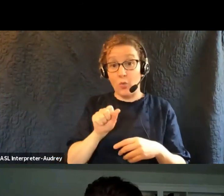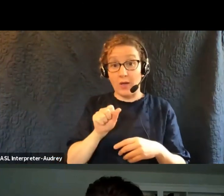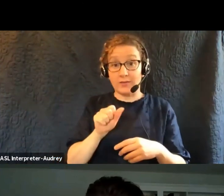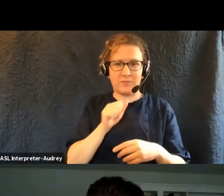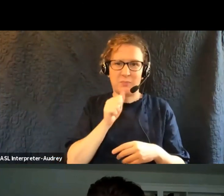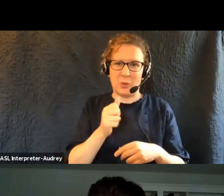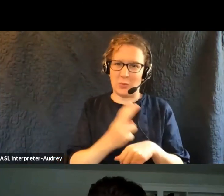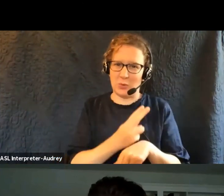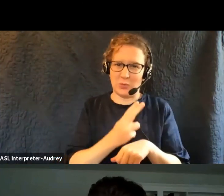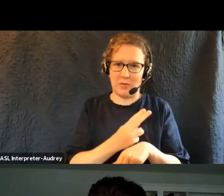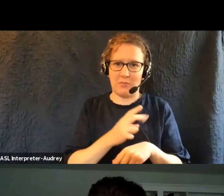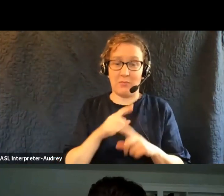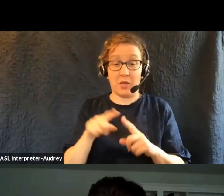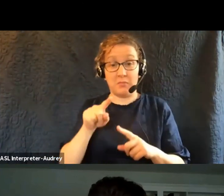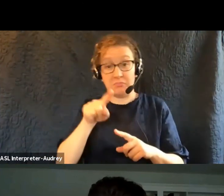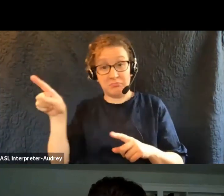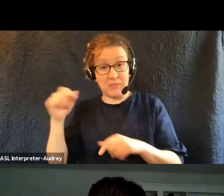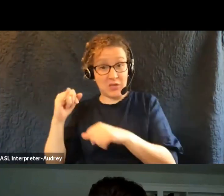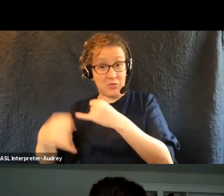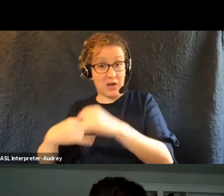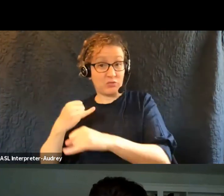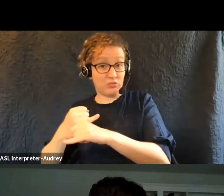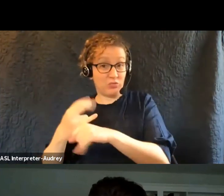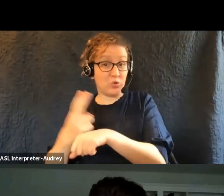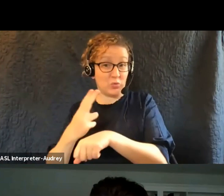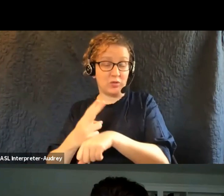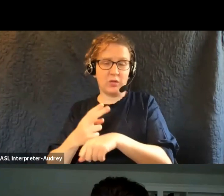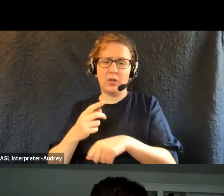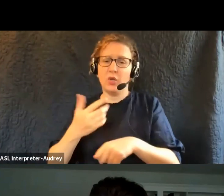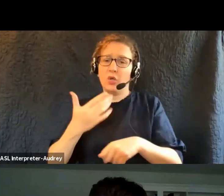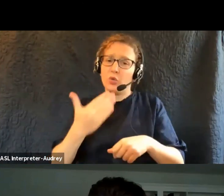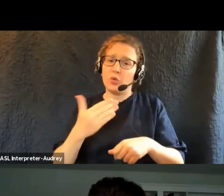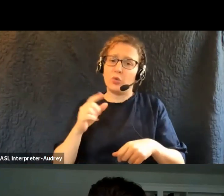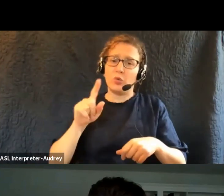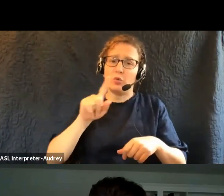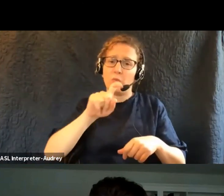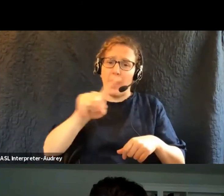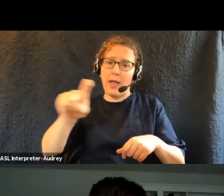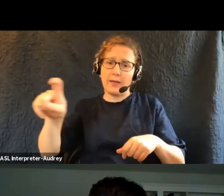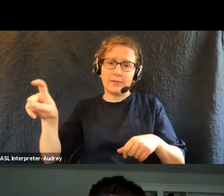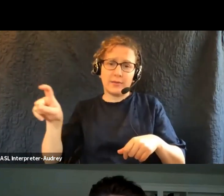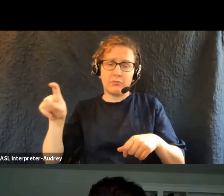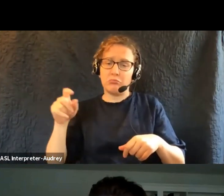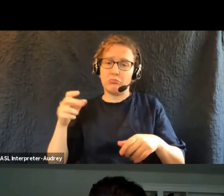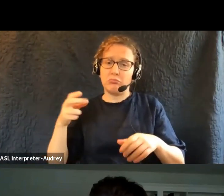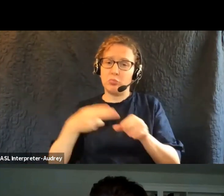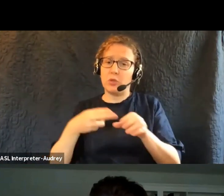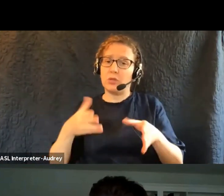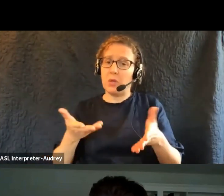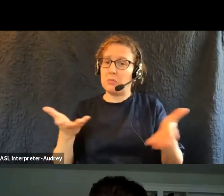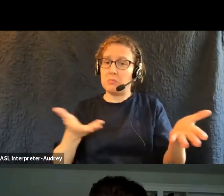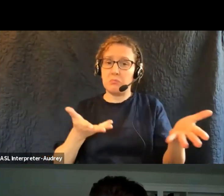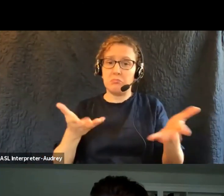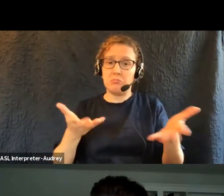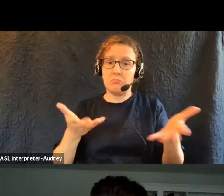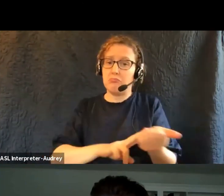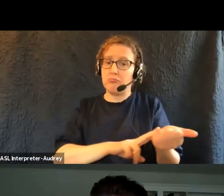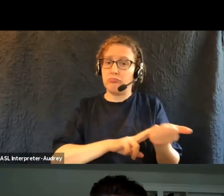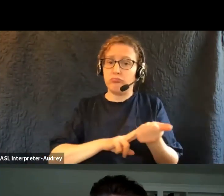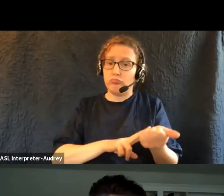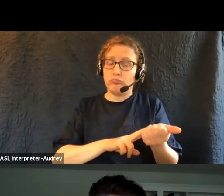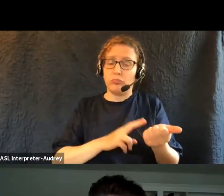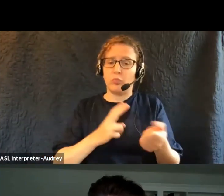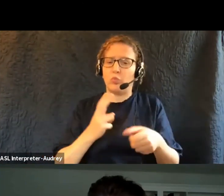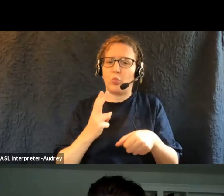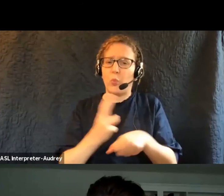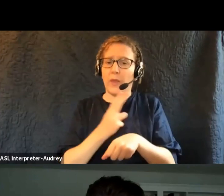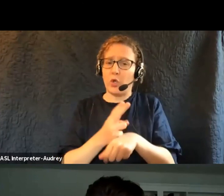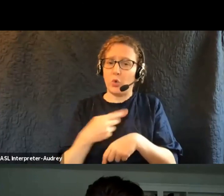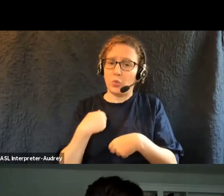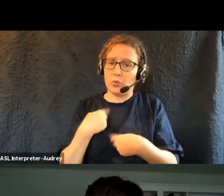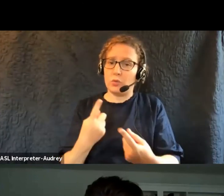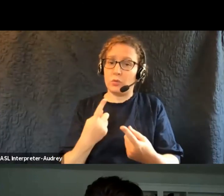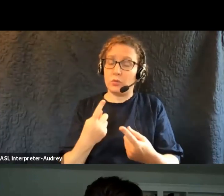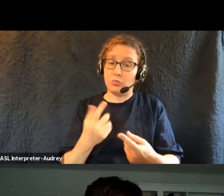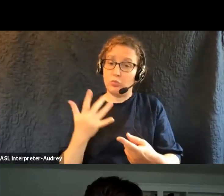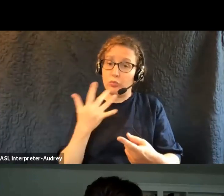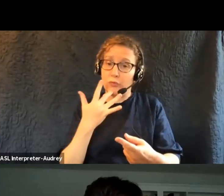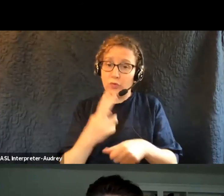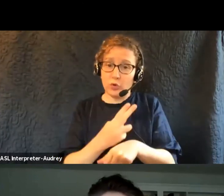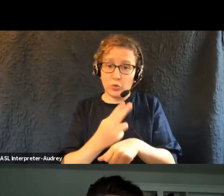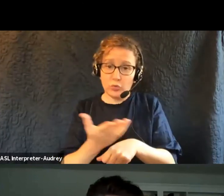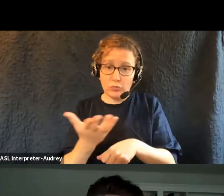As mentioned, it's good to ask what the participant is using, or what they would like to use,